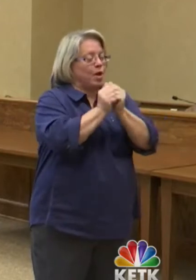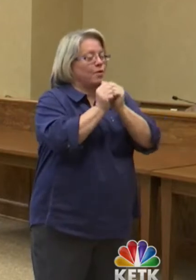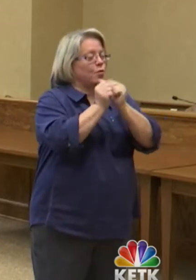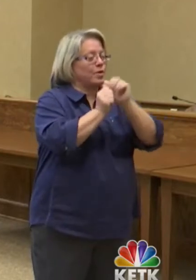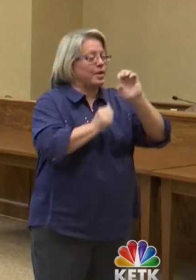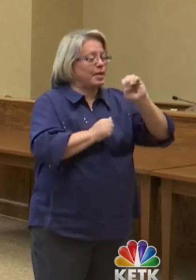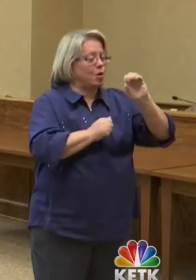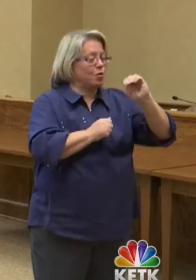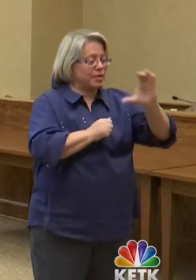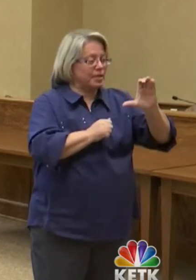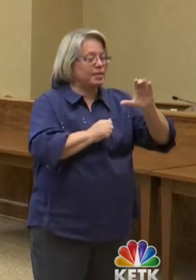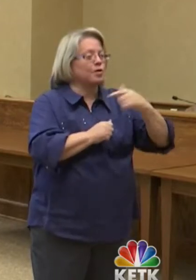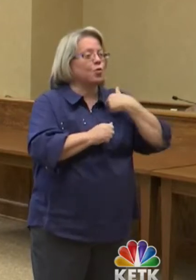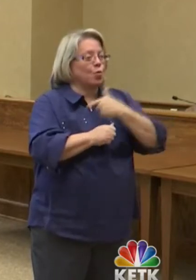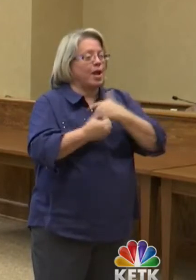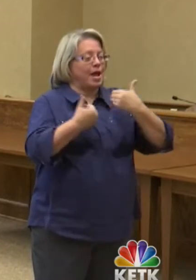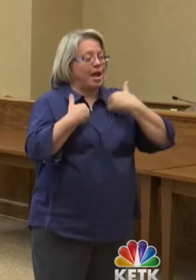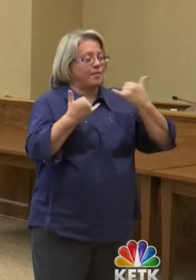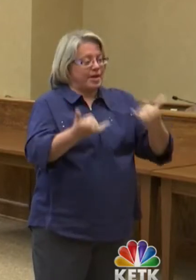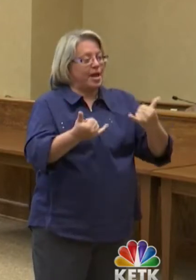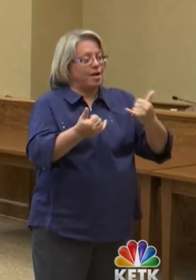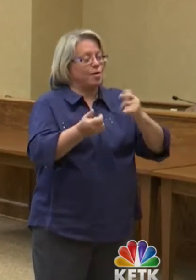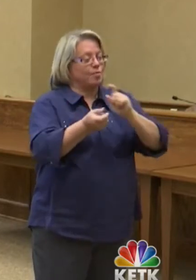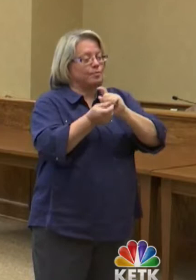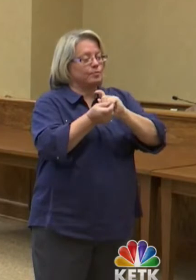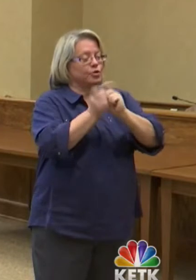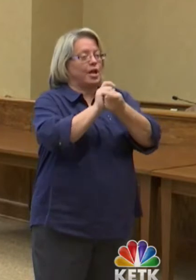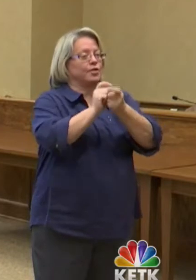LET ME ADDRESS WHAT TO EXPECT MOVING FORWARD. WHAT YOU WILL SEE FROM A